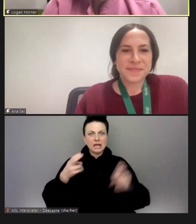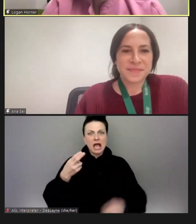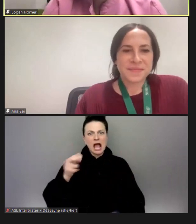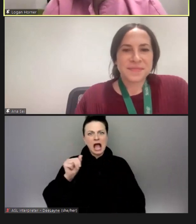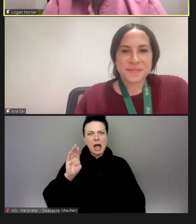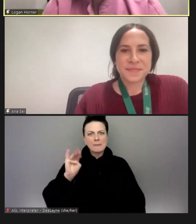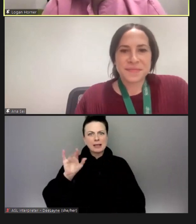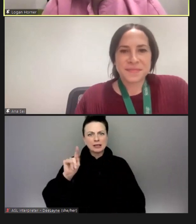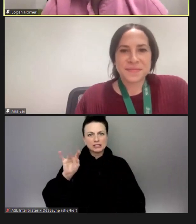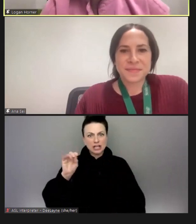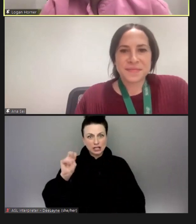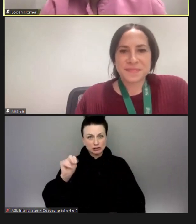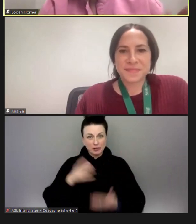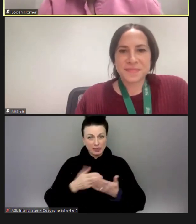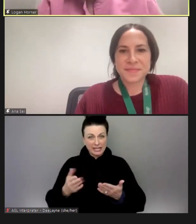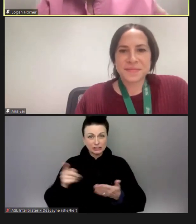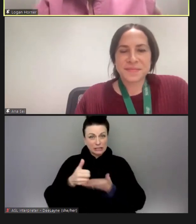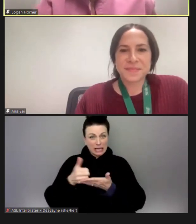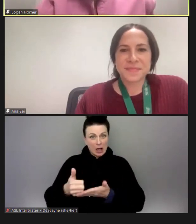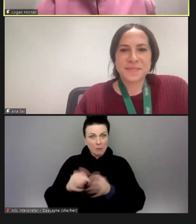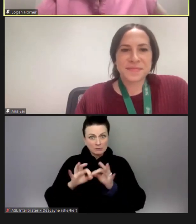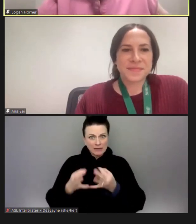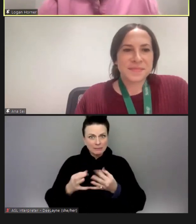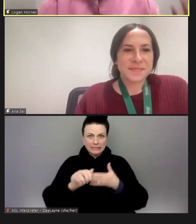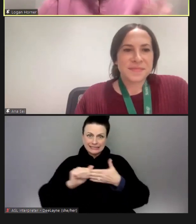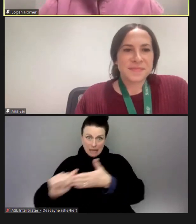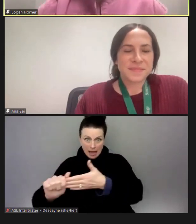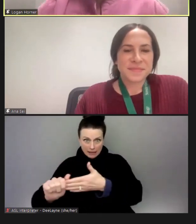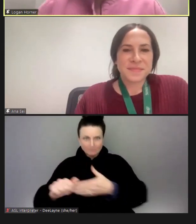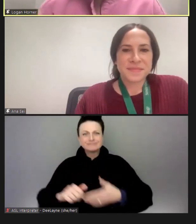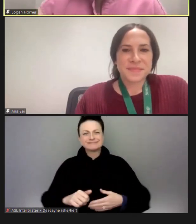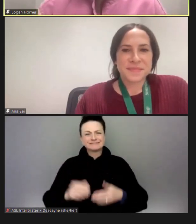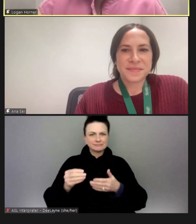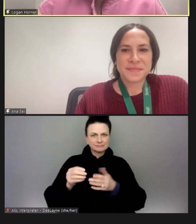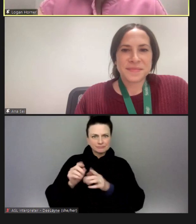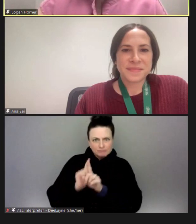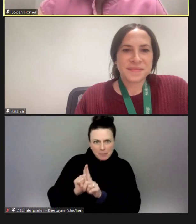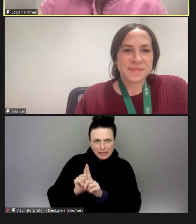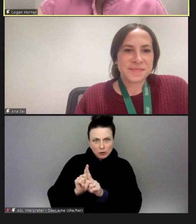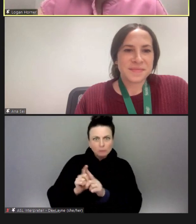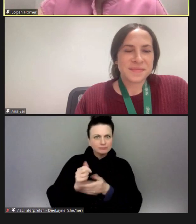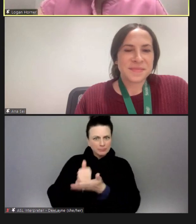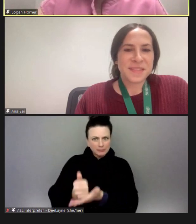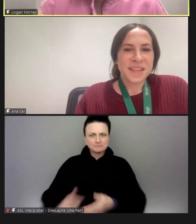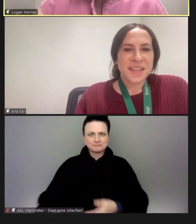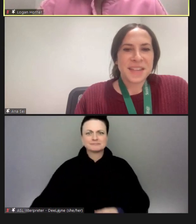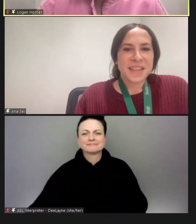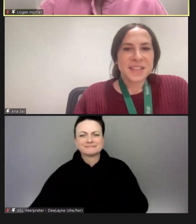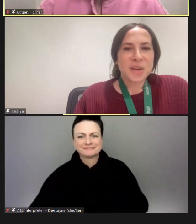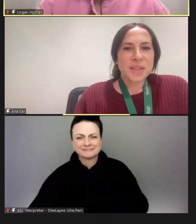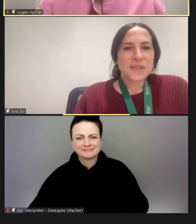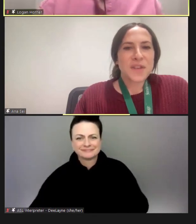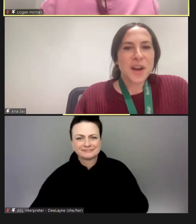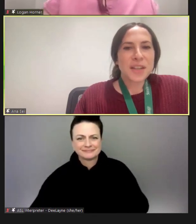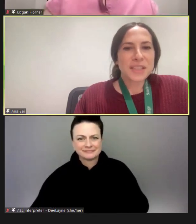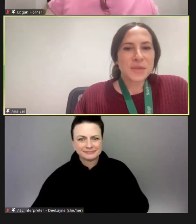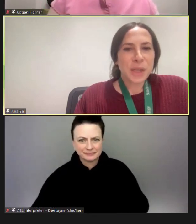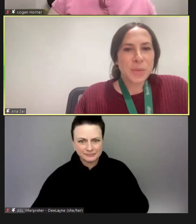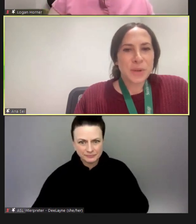families guide and Mentor them